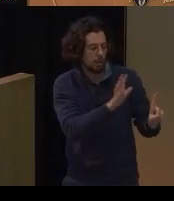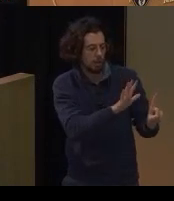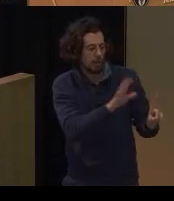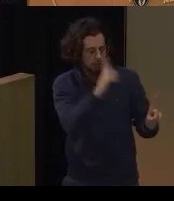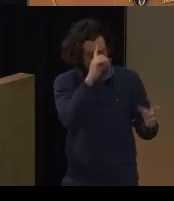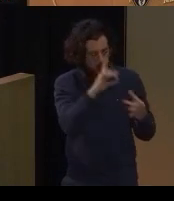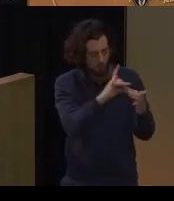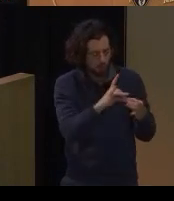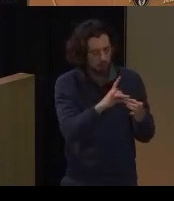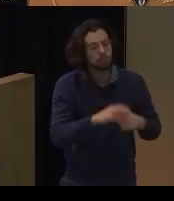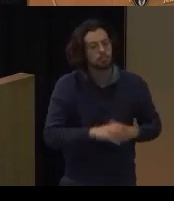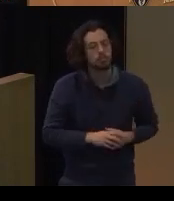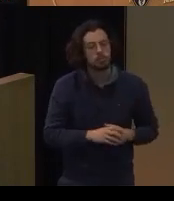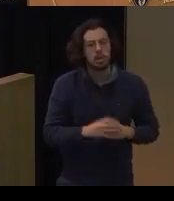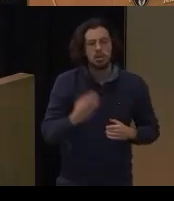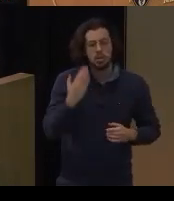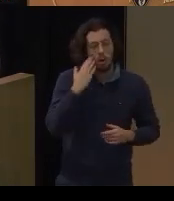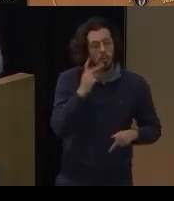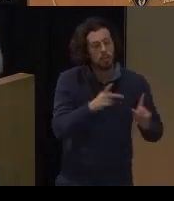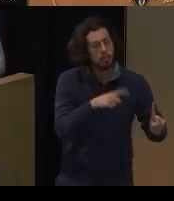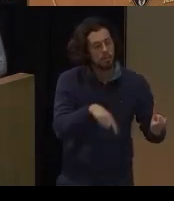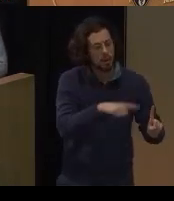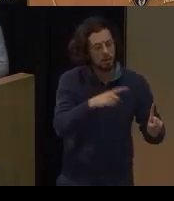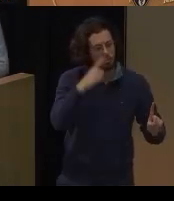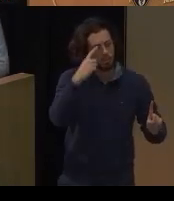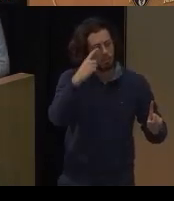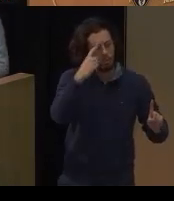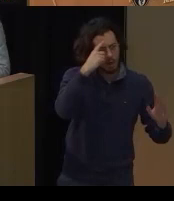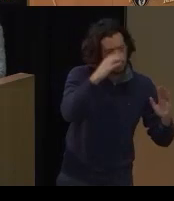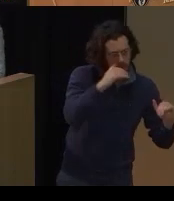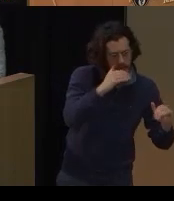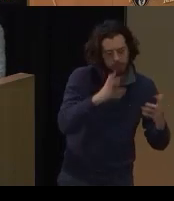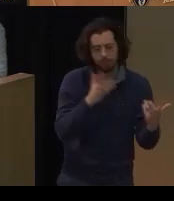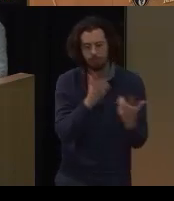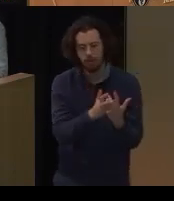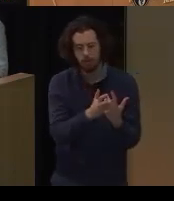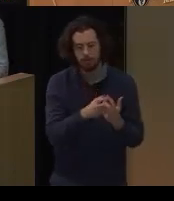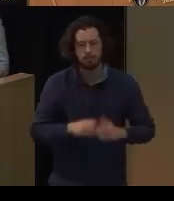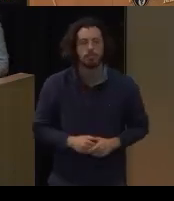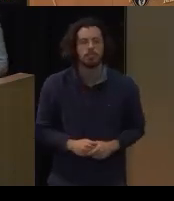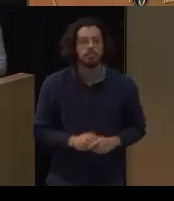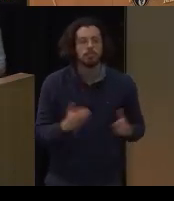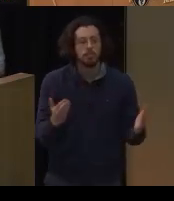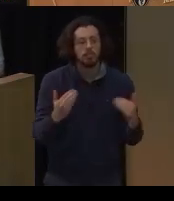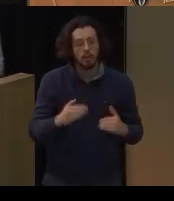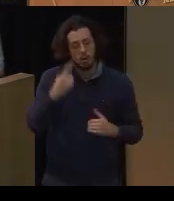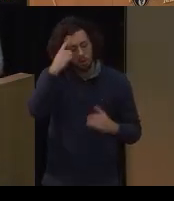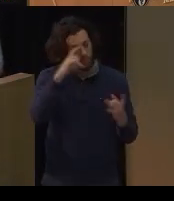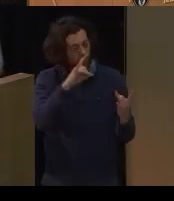thinking about this in an expected way okay and then we delivered neurofeedback to them so here